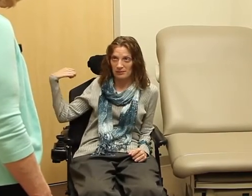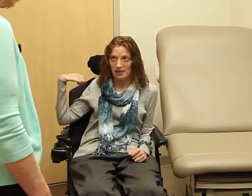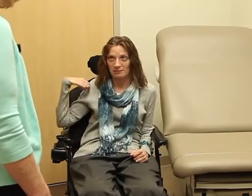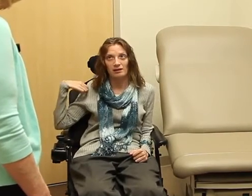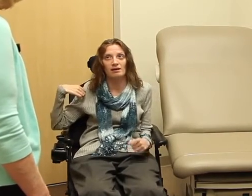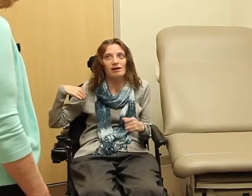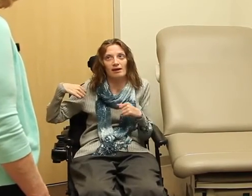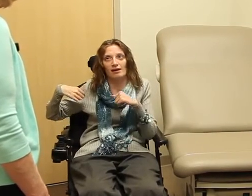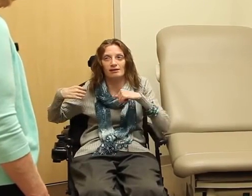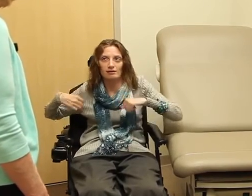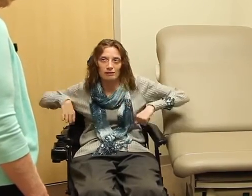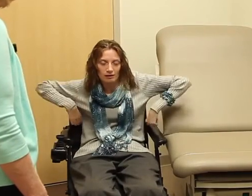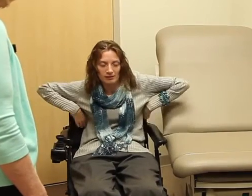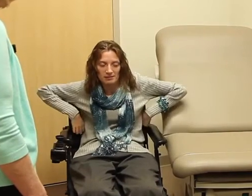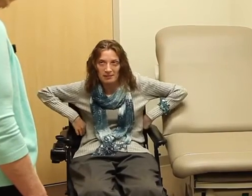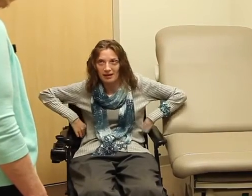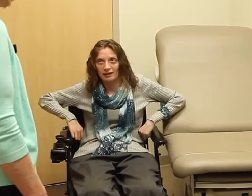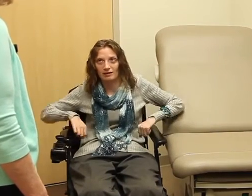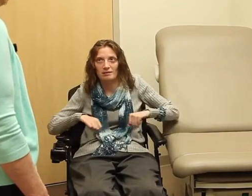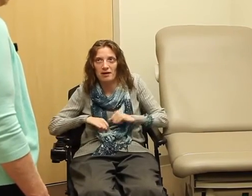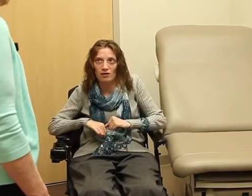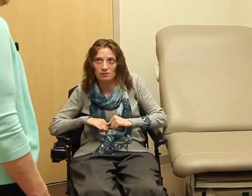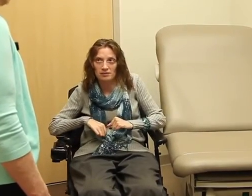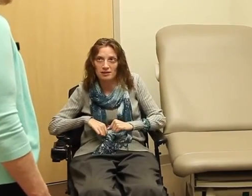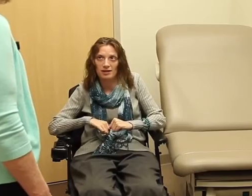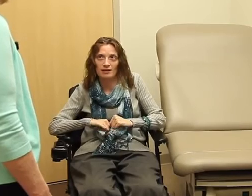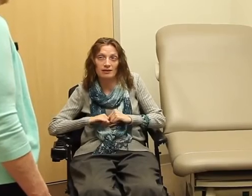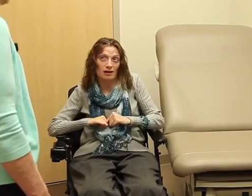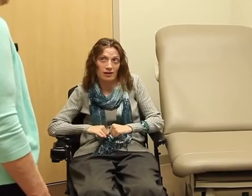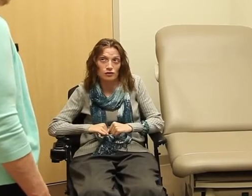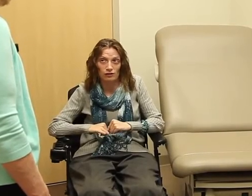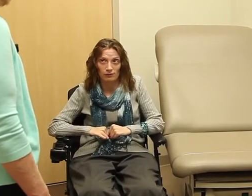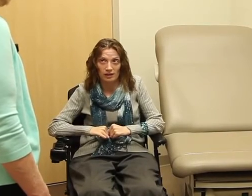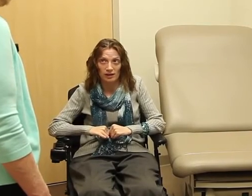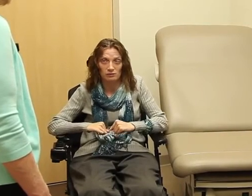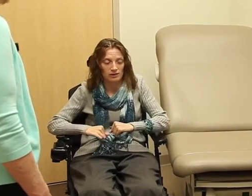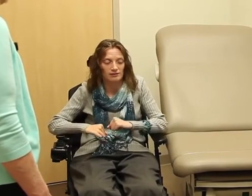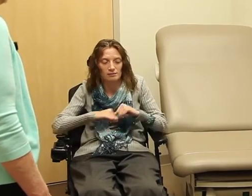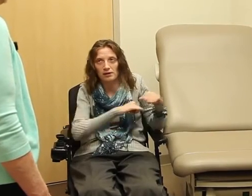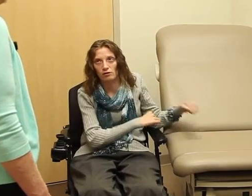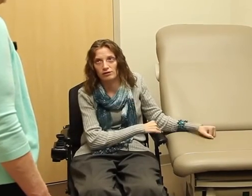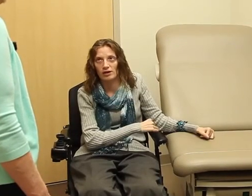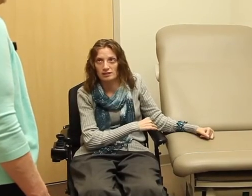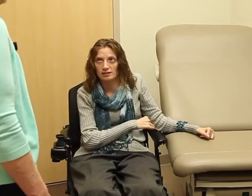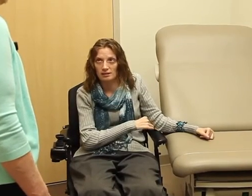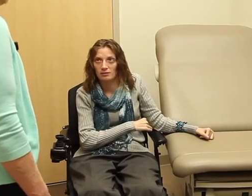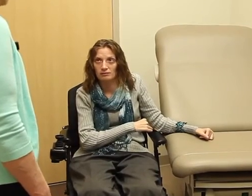behind me and around my back and grab my arms and then I'll count to three and we'll lift up and over onto the table.